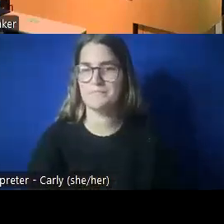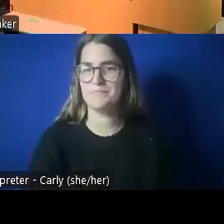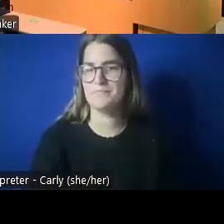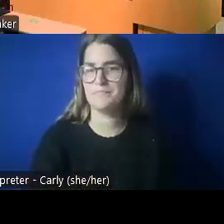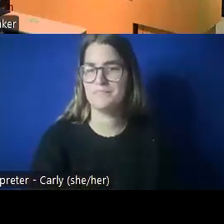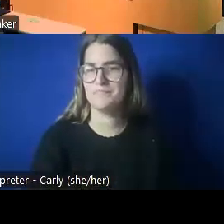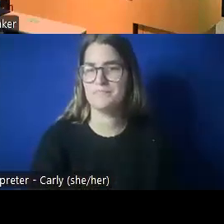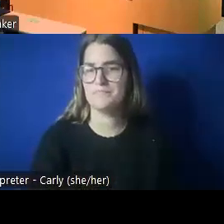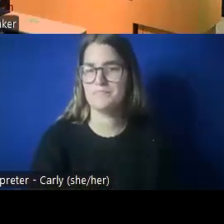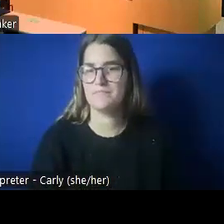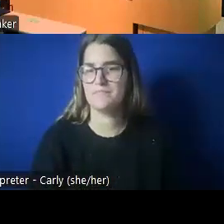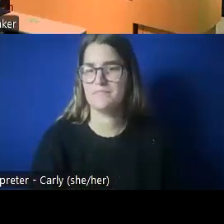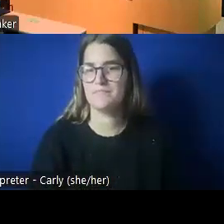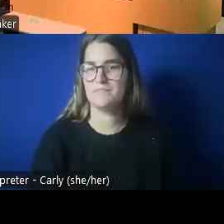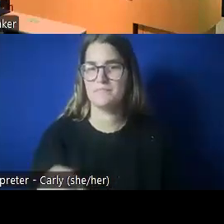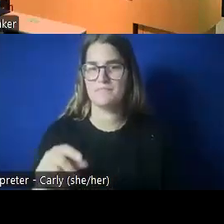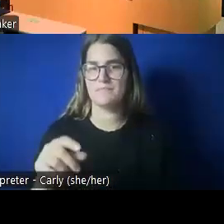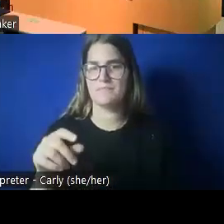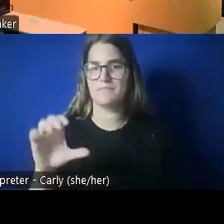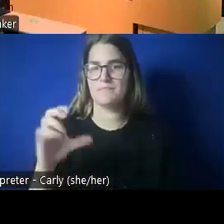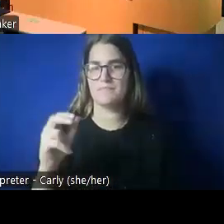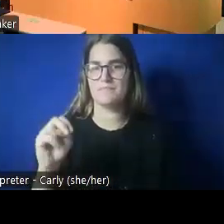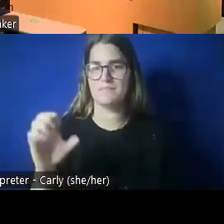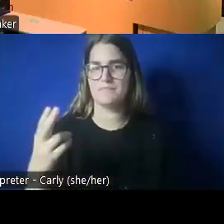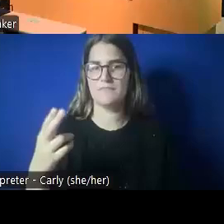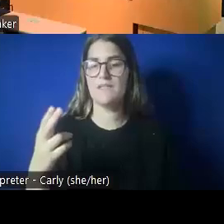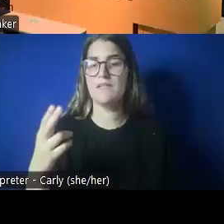be opportunities for flexibility there's likely insurance reasons sometimes that people couldn't